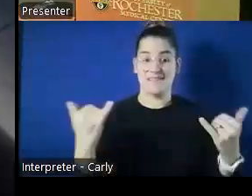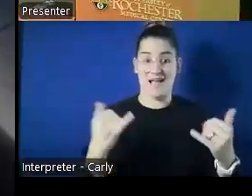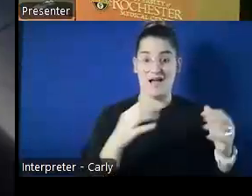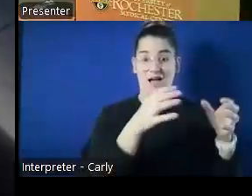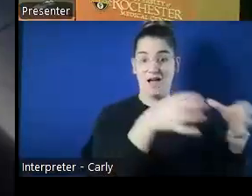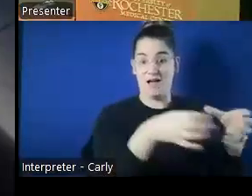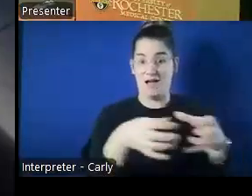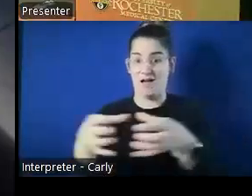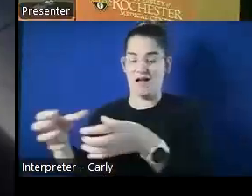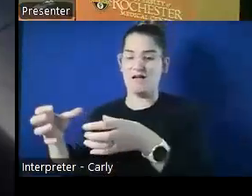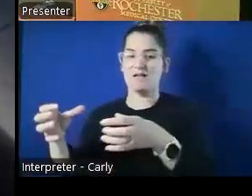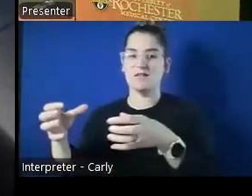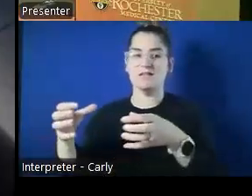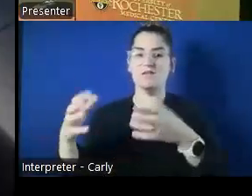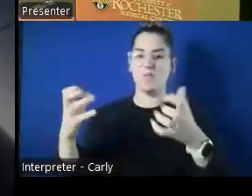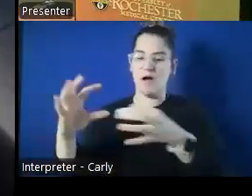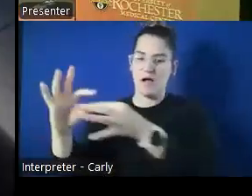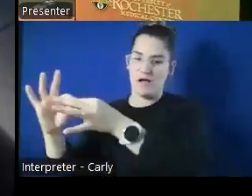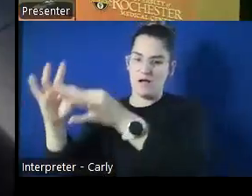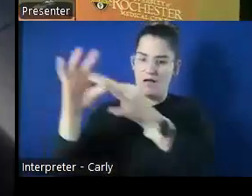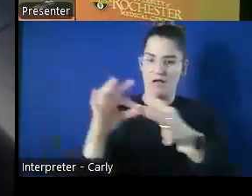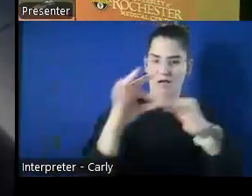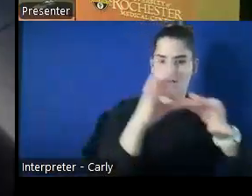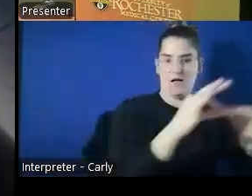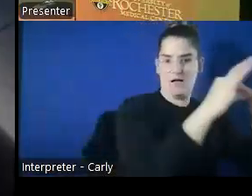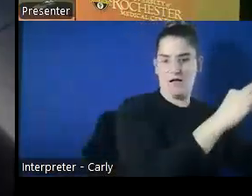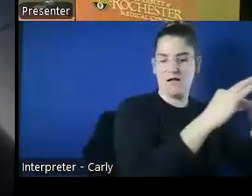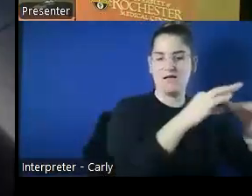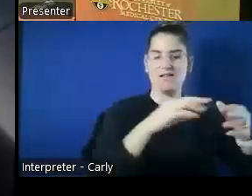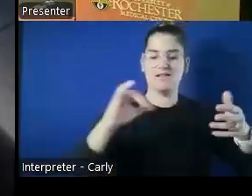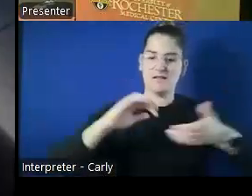eliminate those silos and actually just have us um do care that's collaborative in one place in one